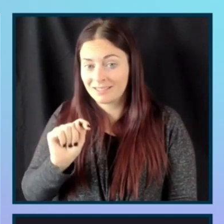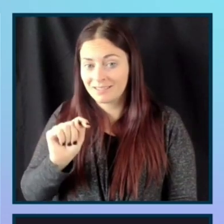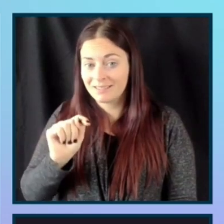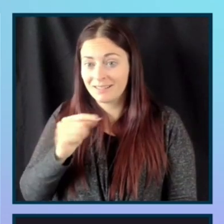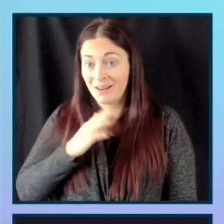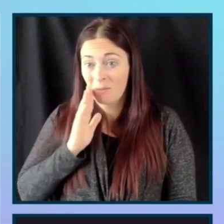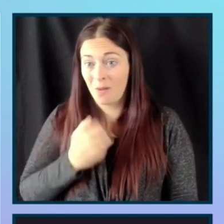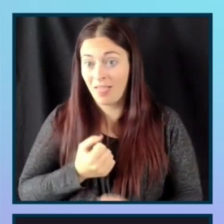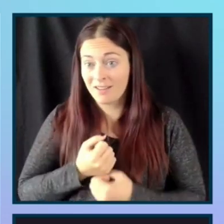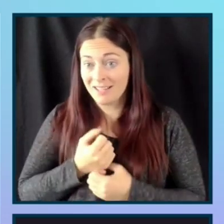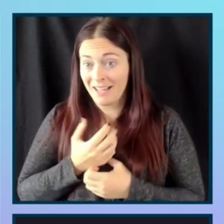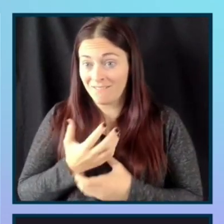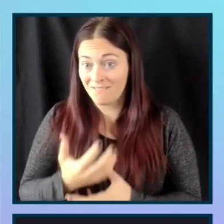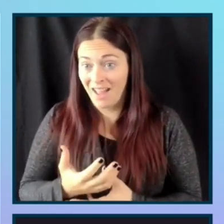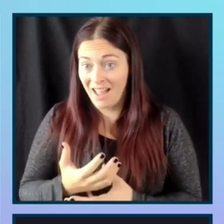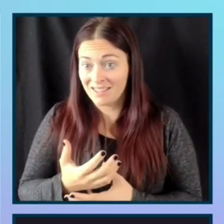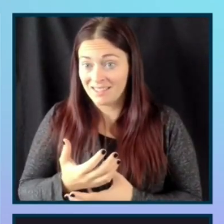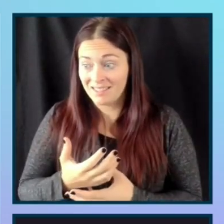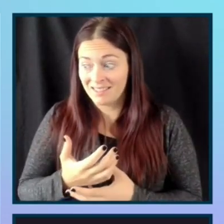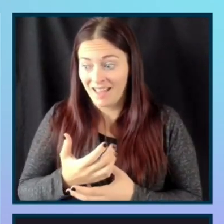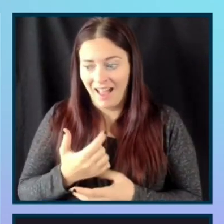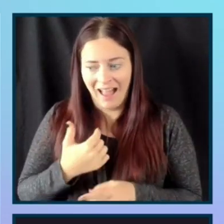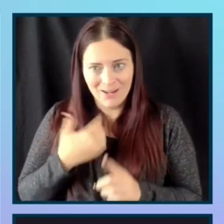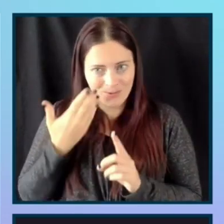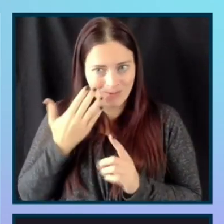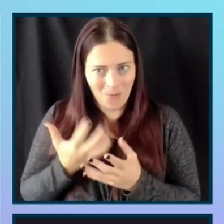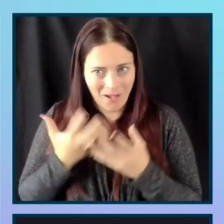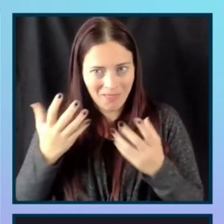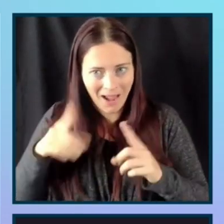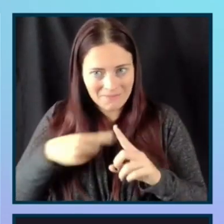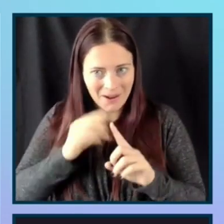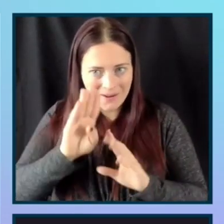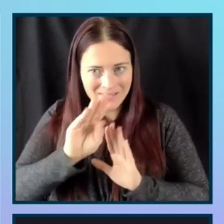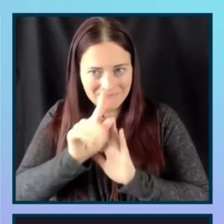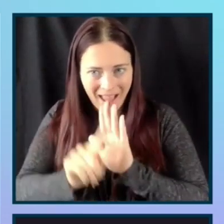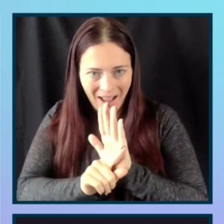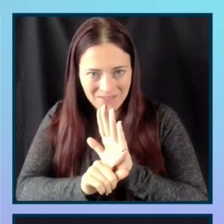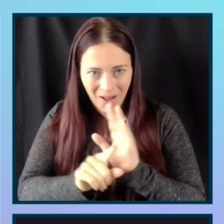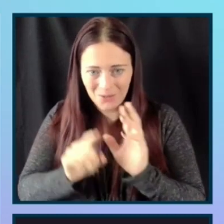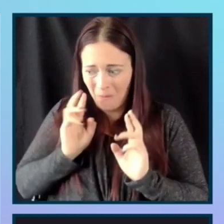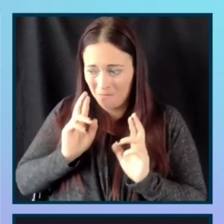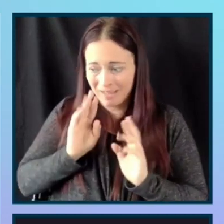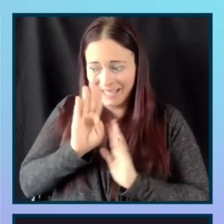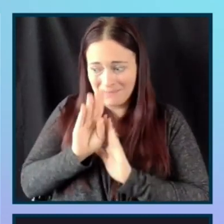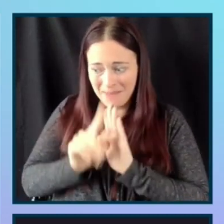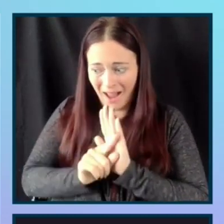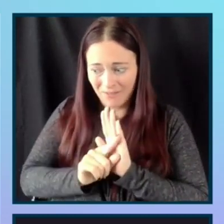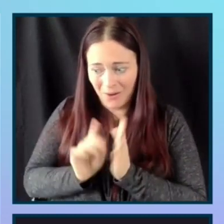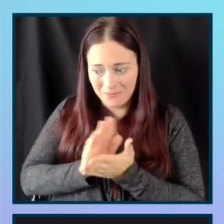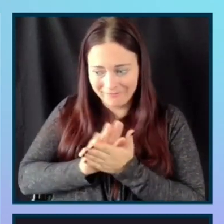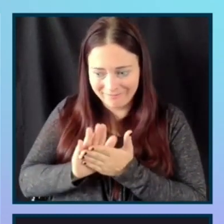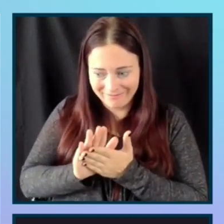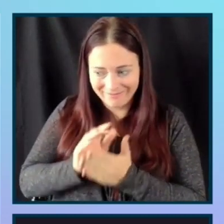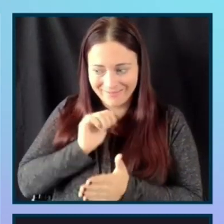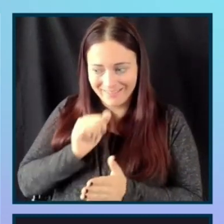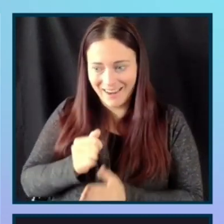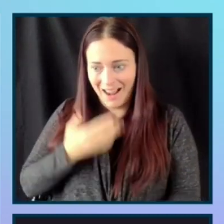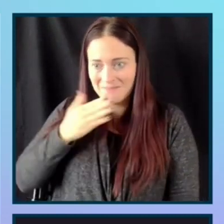into his background, so I hope I'm not highlighting somebody with a suspect and dubious background, but the quote I still think stands true.